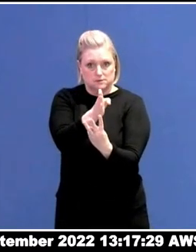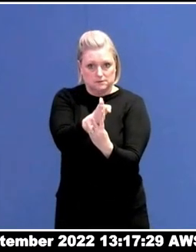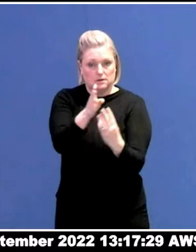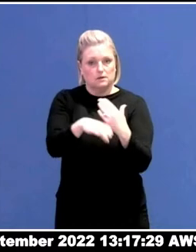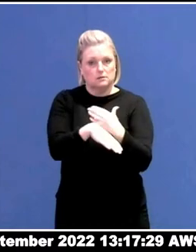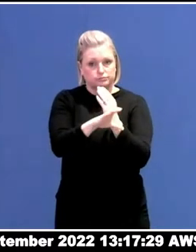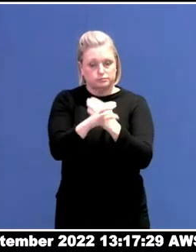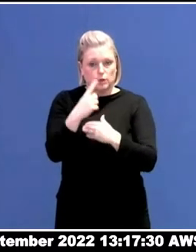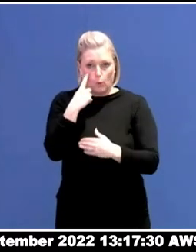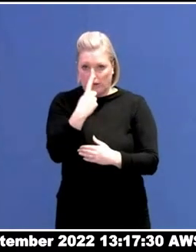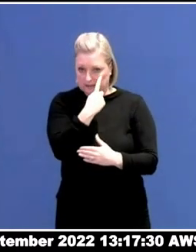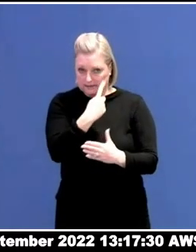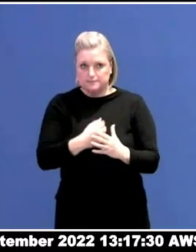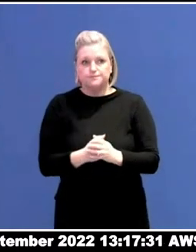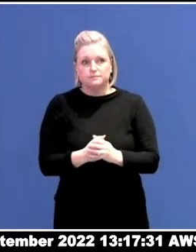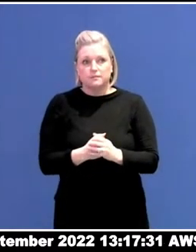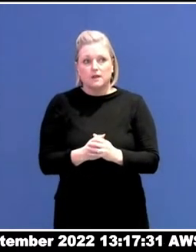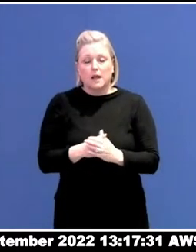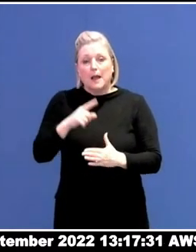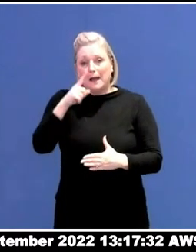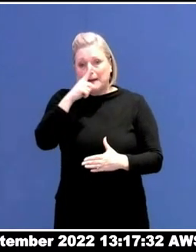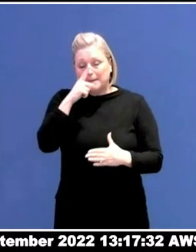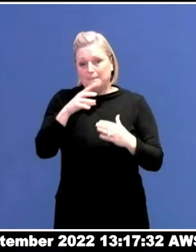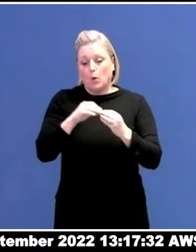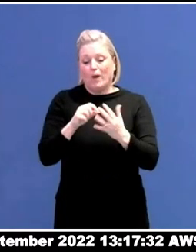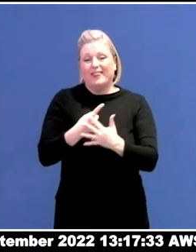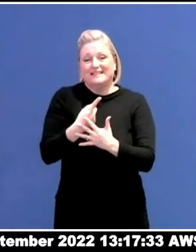people with disability should, whenever possible, be diverted from a custodial